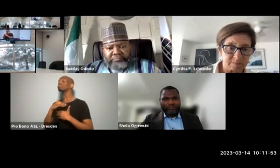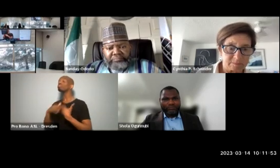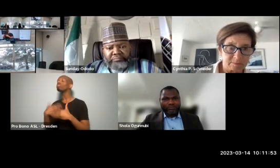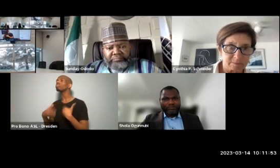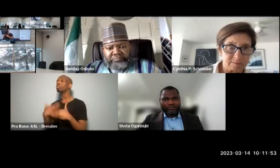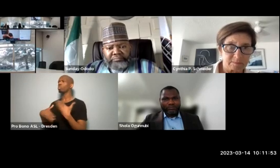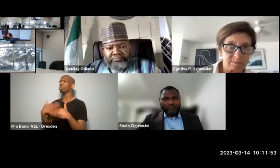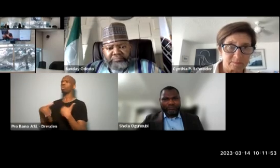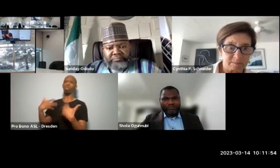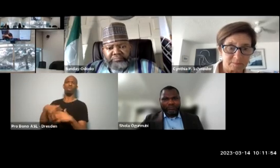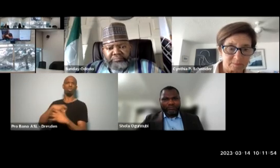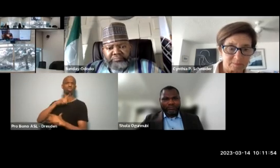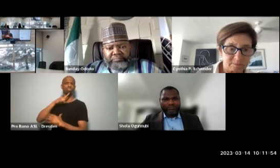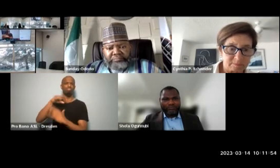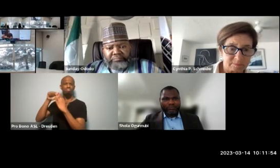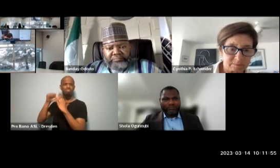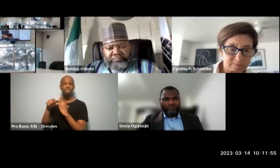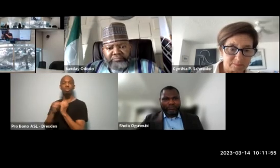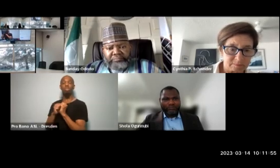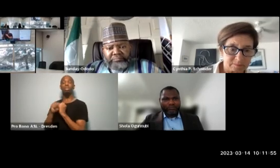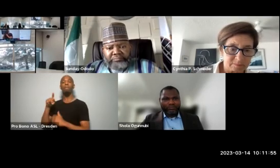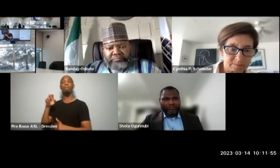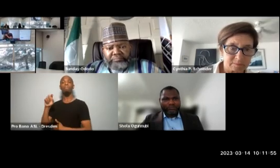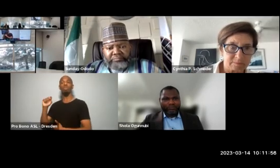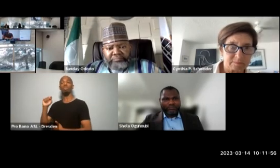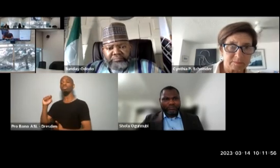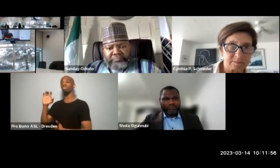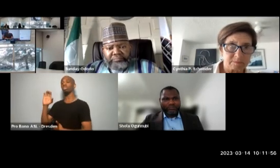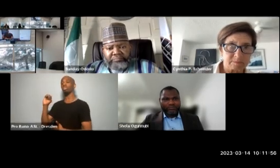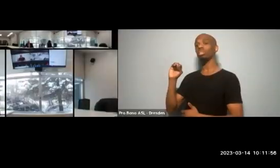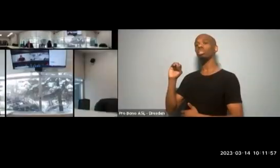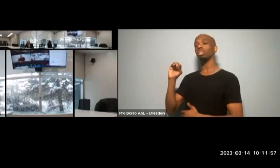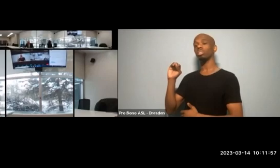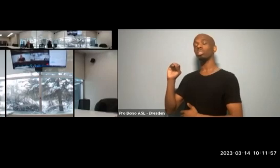and the Afro-centric perch that the book takes